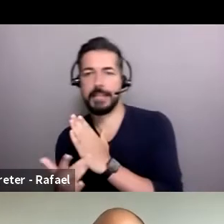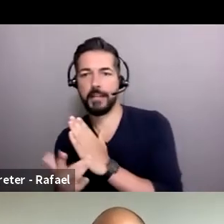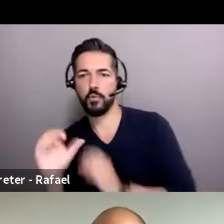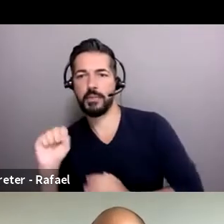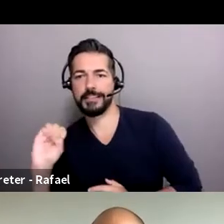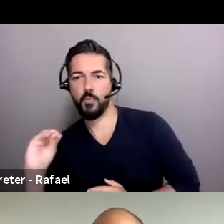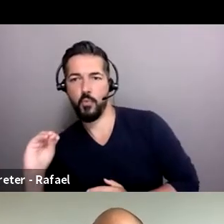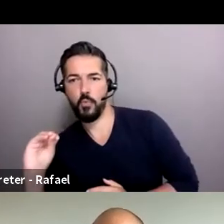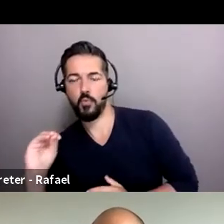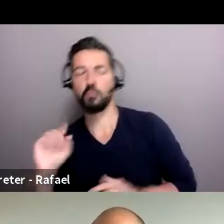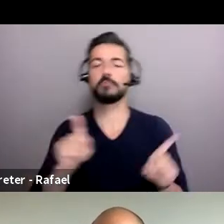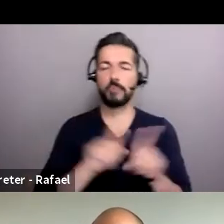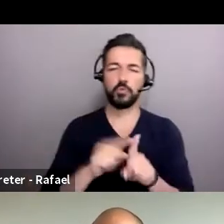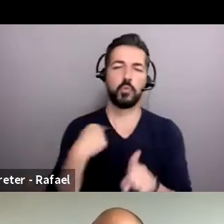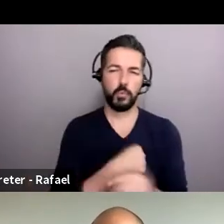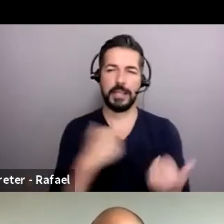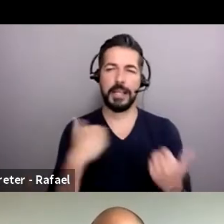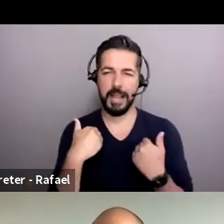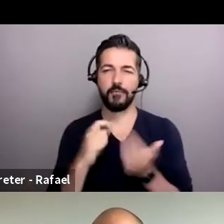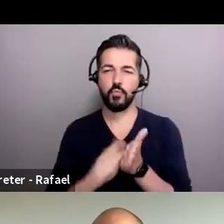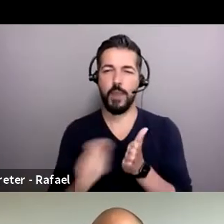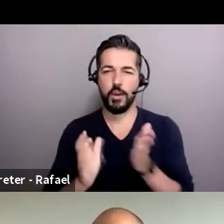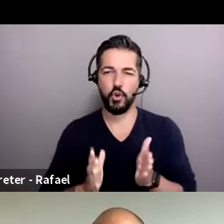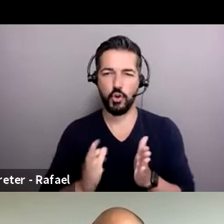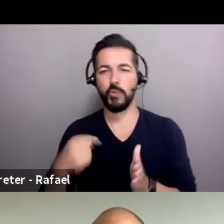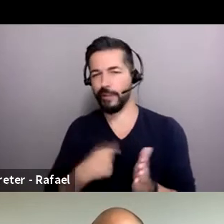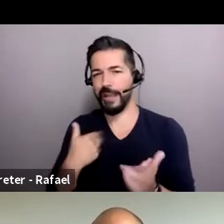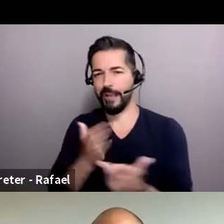We also have is a writer, SEO, and the cat, sorry.